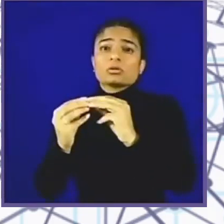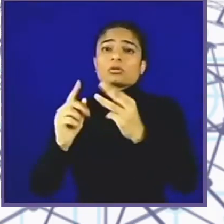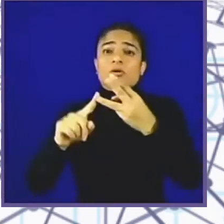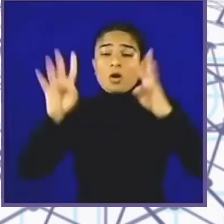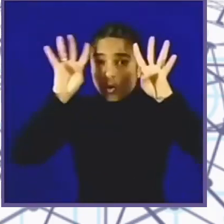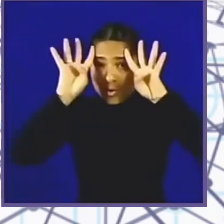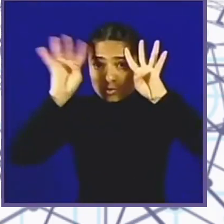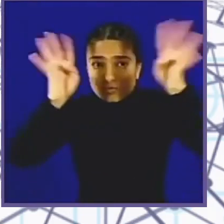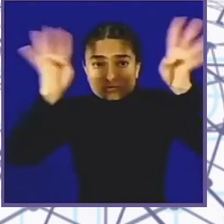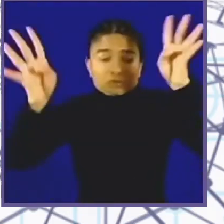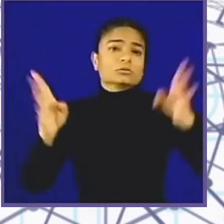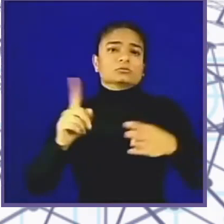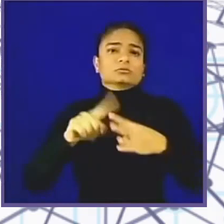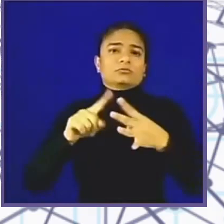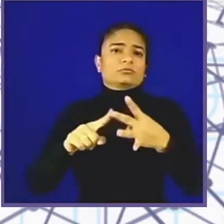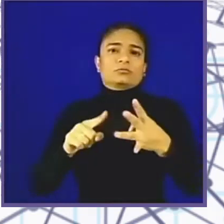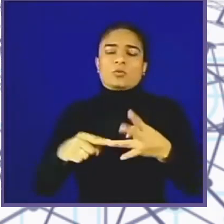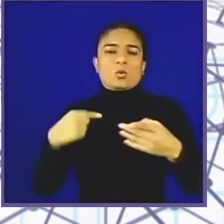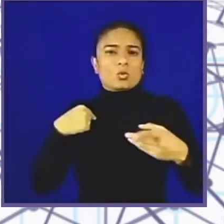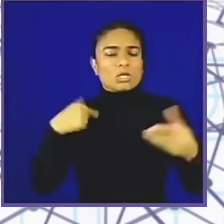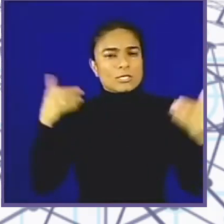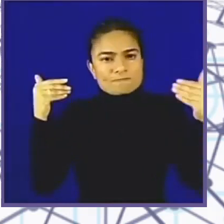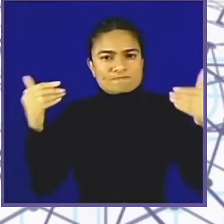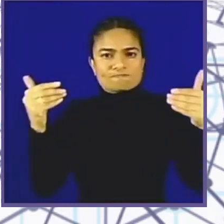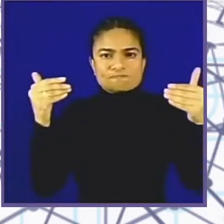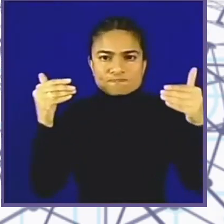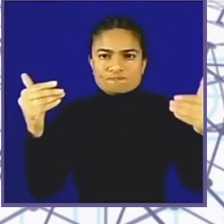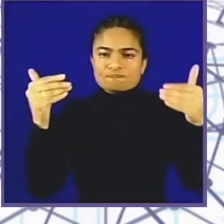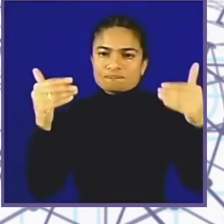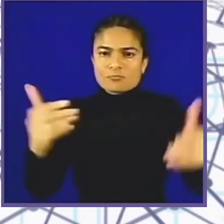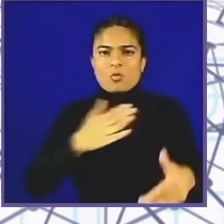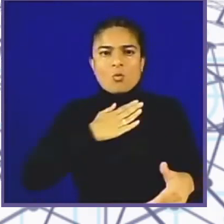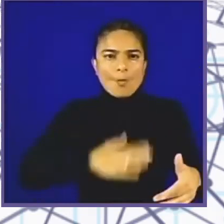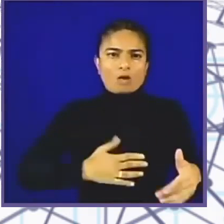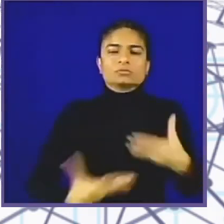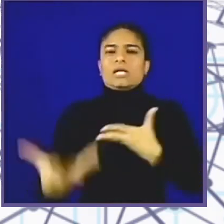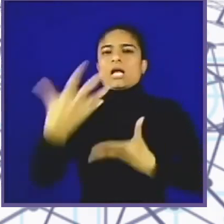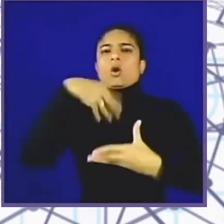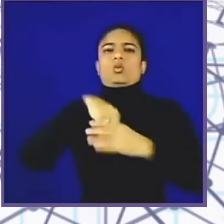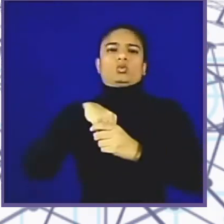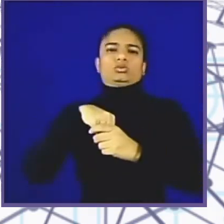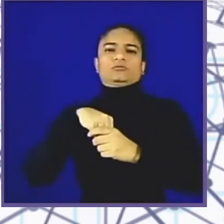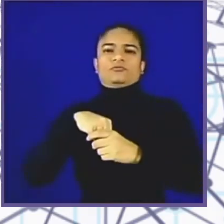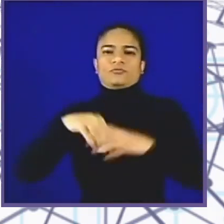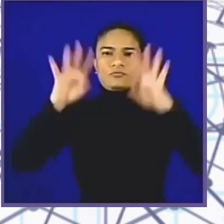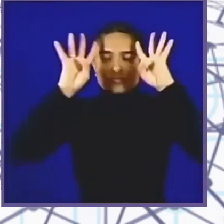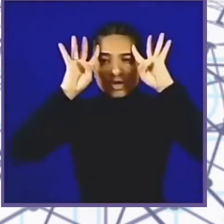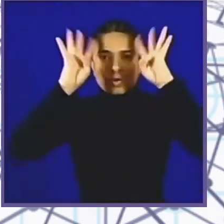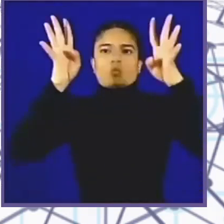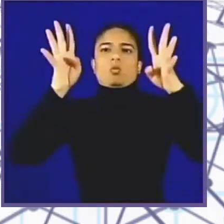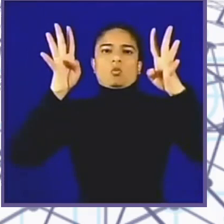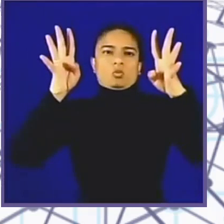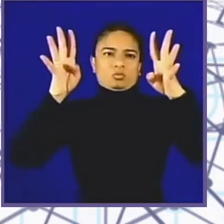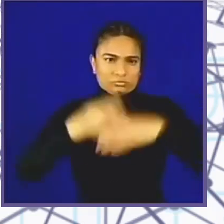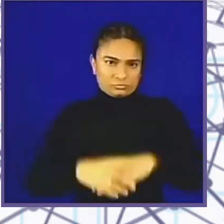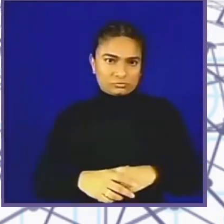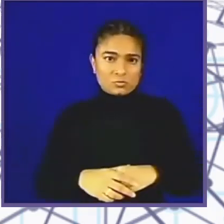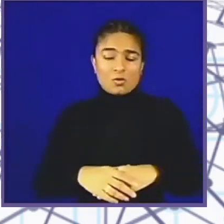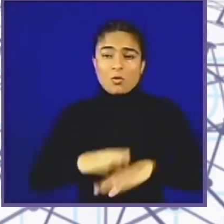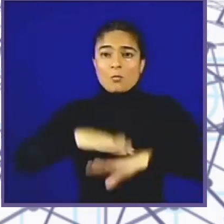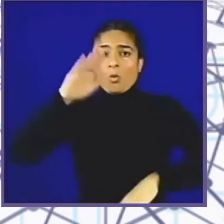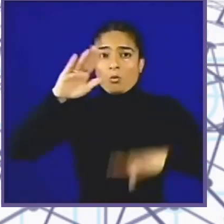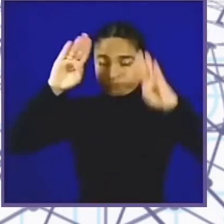focuses on Africa, but with a global reach. We have been privileged to be part of the 8020 30